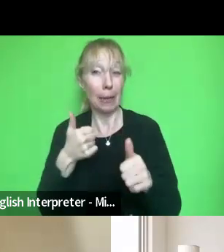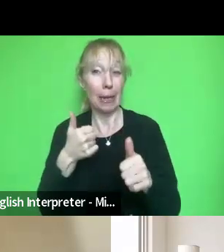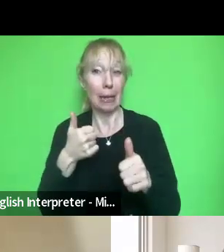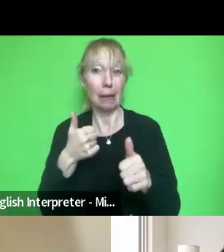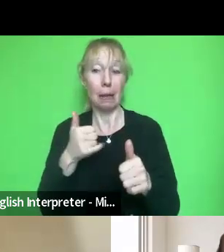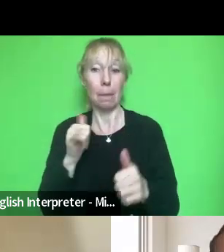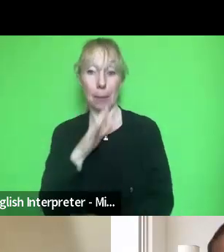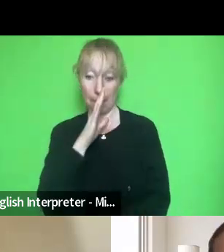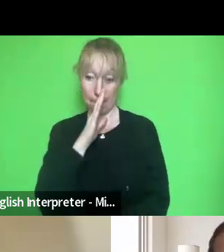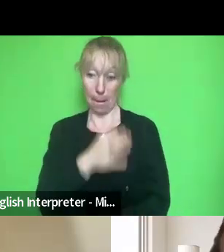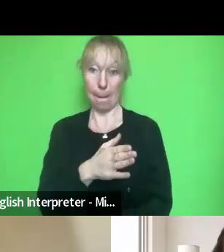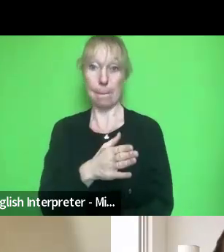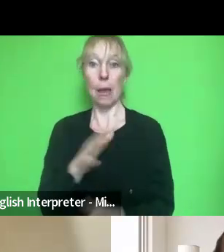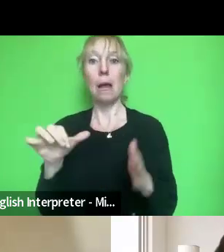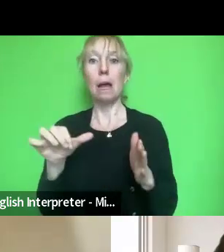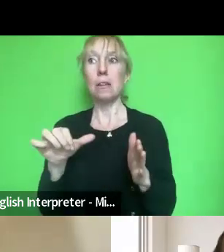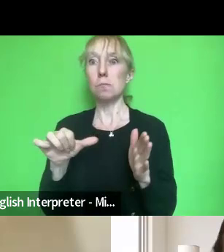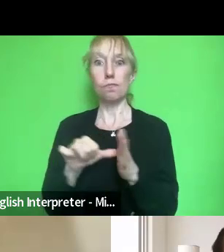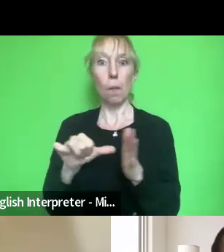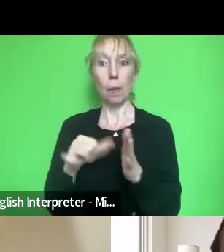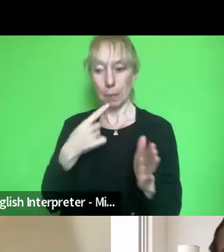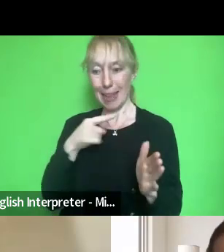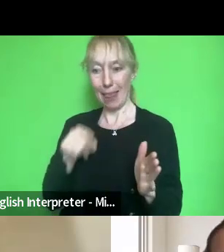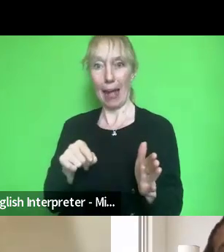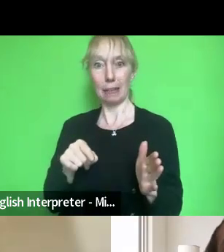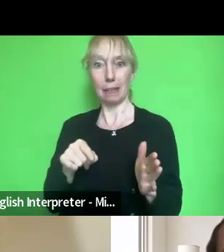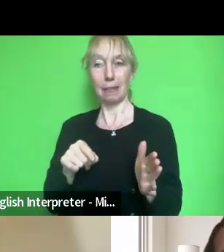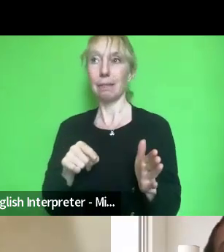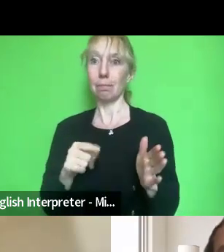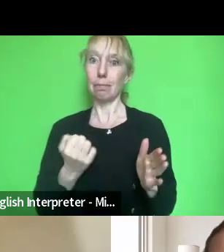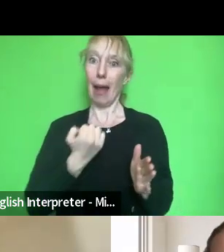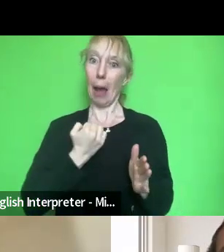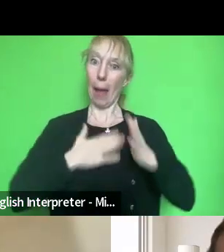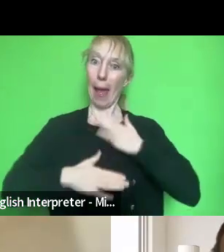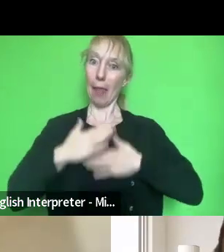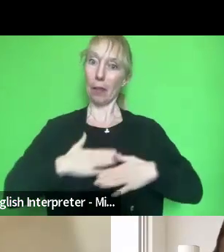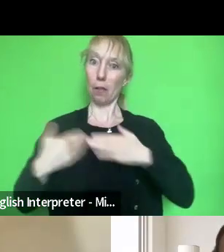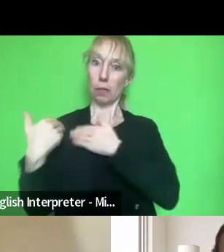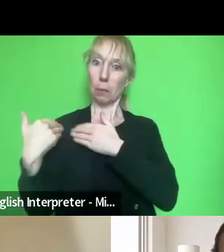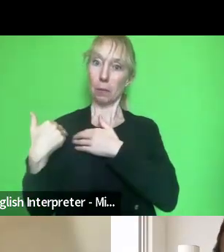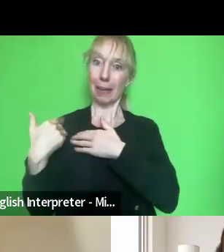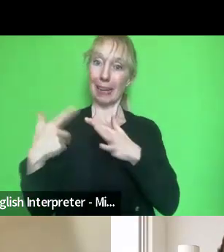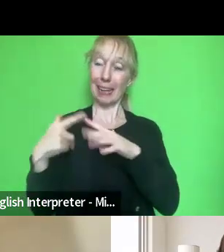or even giving problems their names, which is so much of the ethical duty that we have as EDI professionals and EDI leaders.